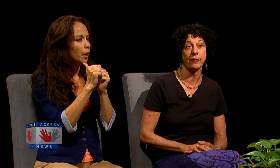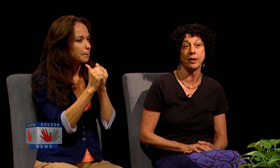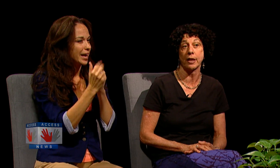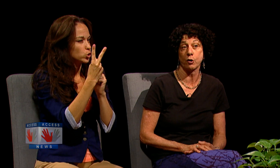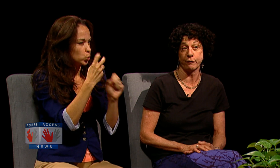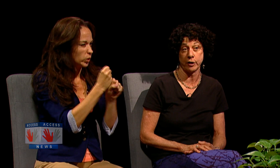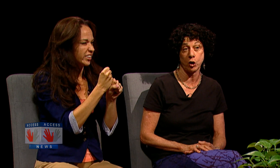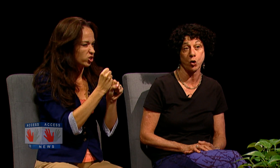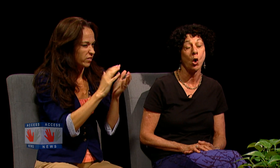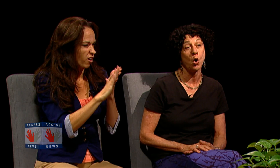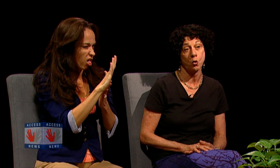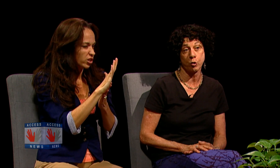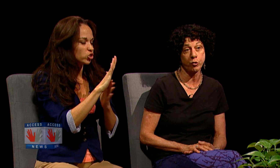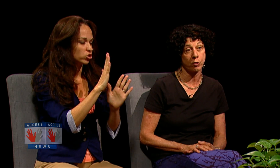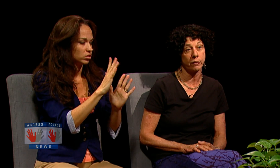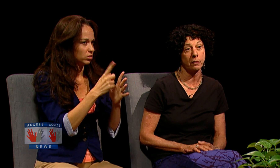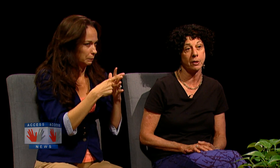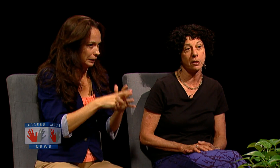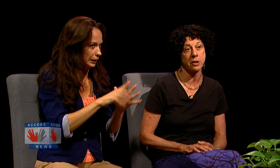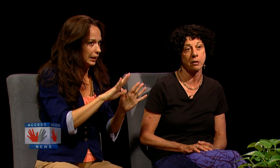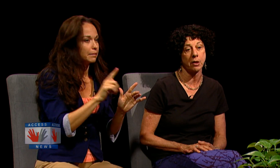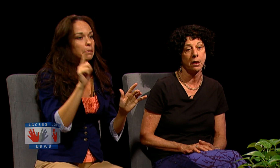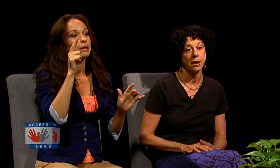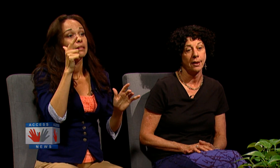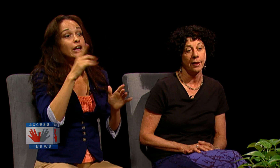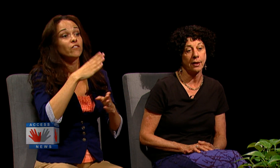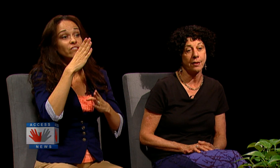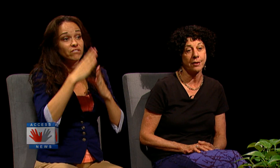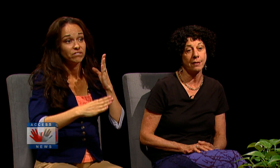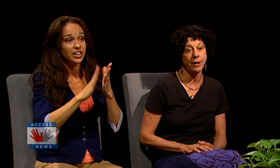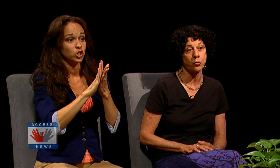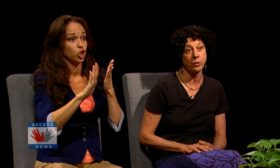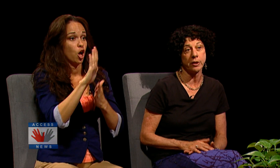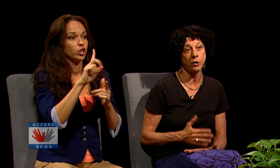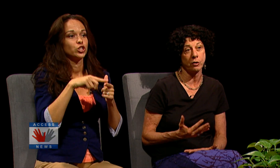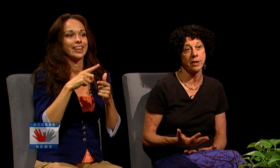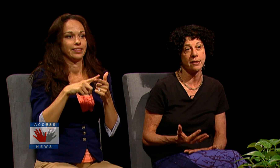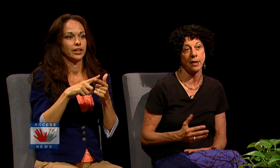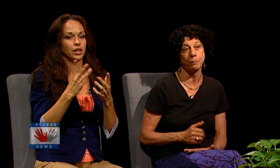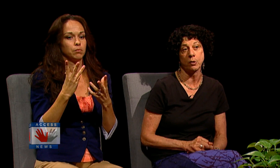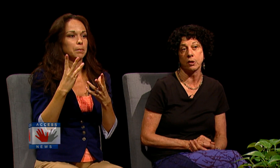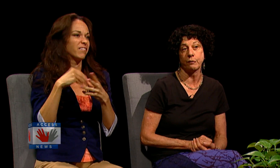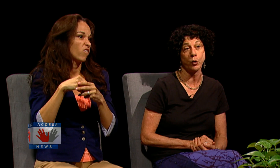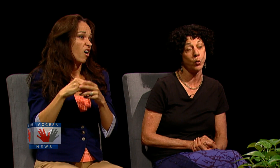AND THEN LATER FINISHED OR SERVED IN THE MILITARY. AND I THINK THAT'S REALLY A GOOD EXAMPLE